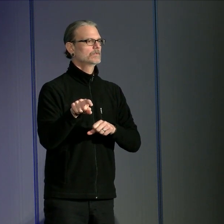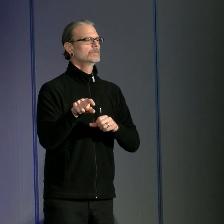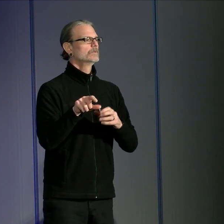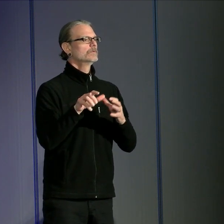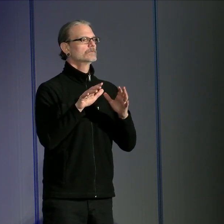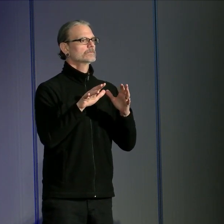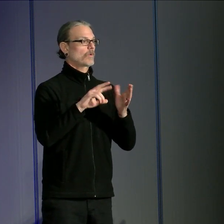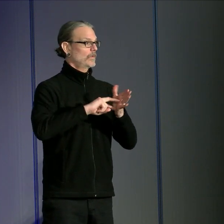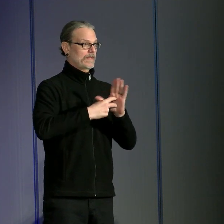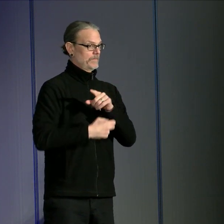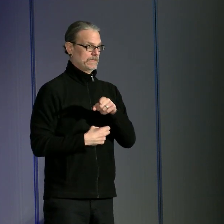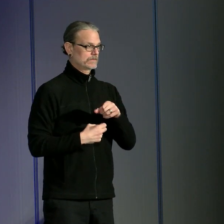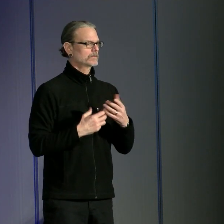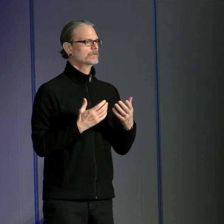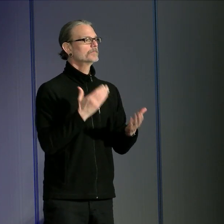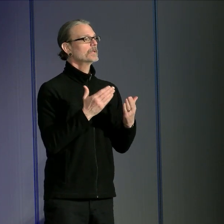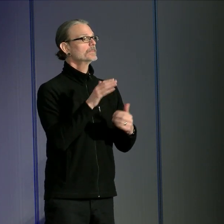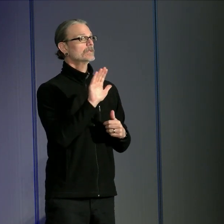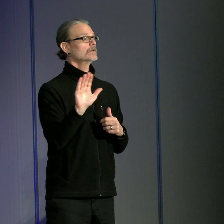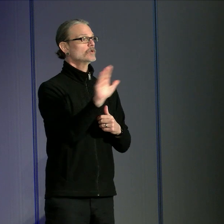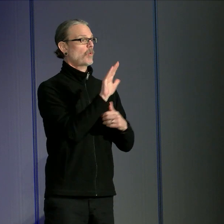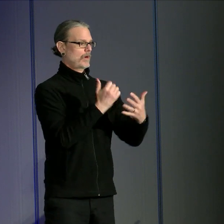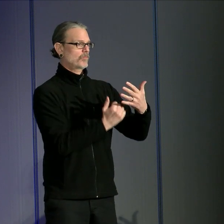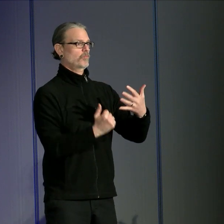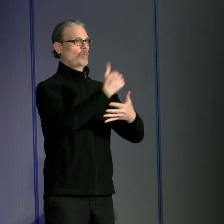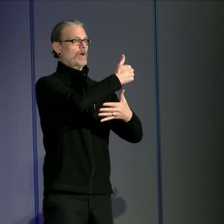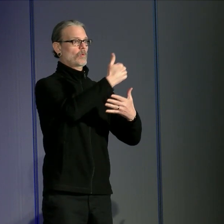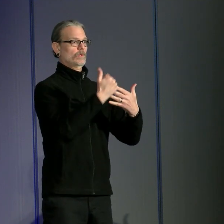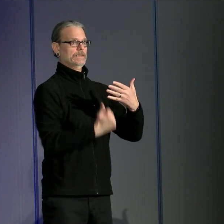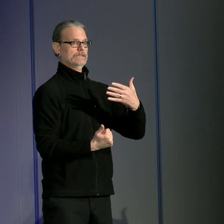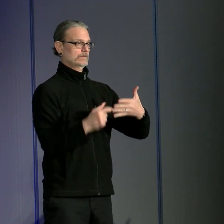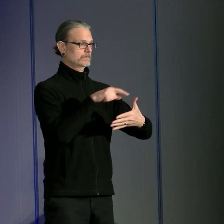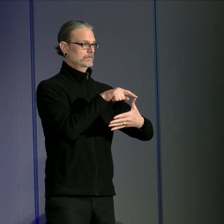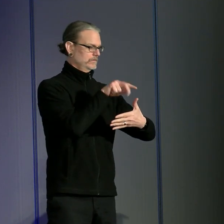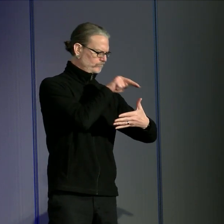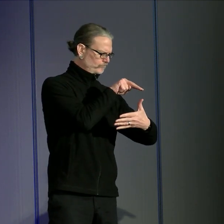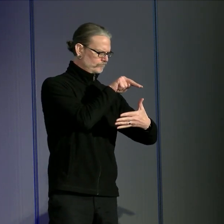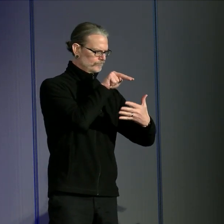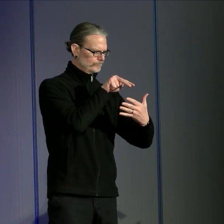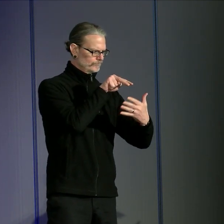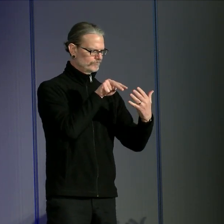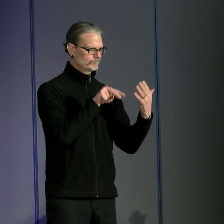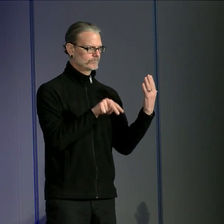What that means is you might look at some of your priorities for instance, down here.